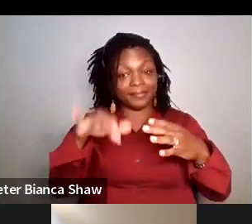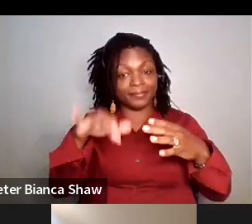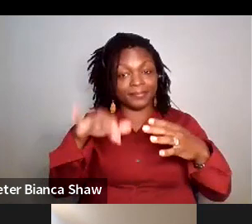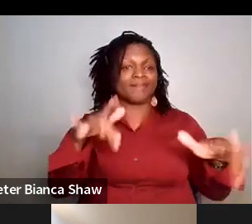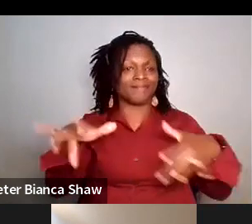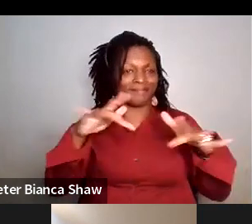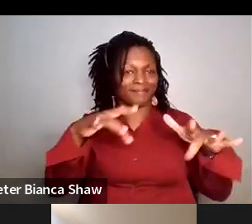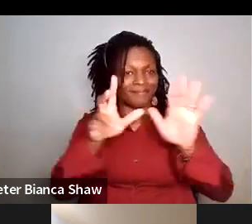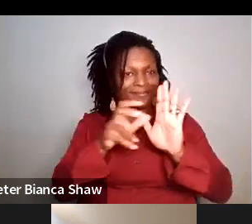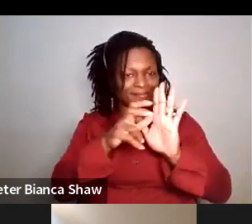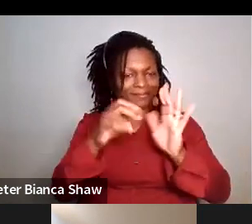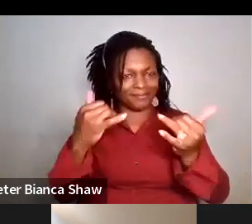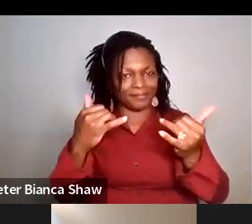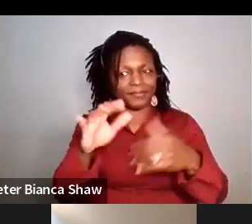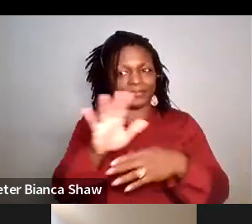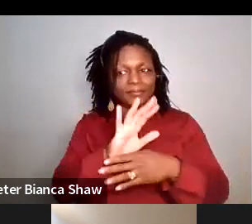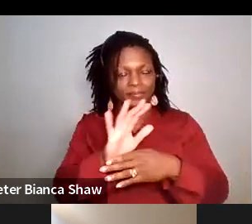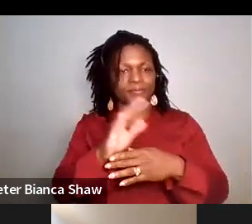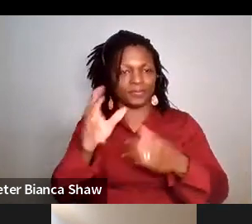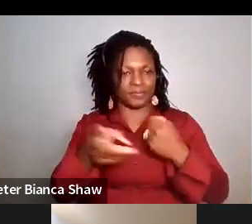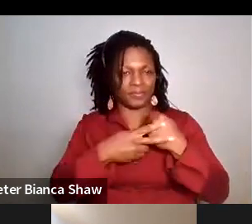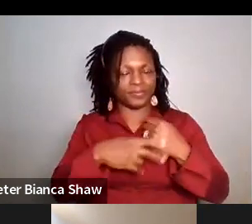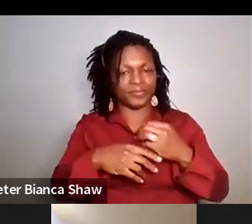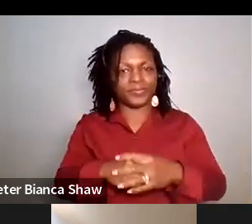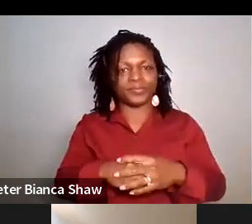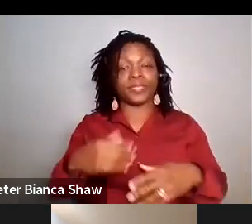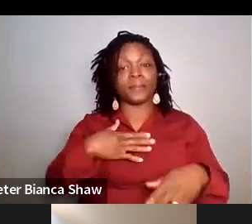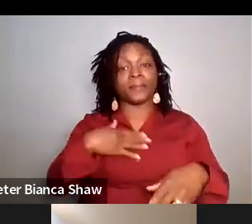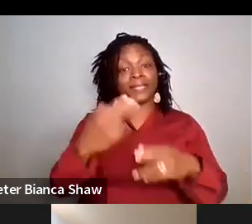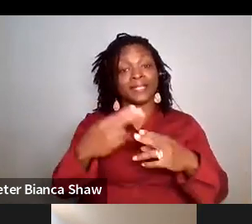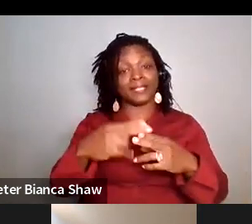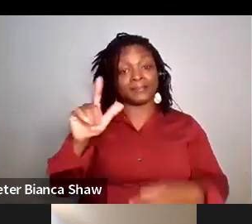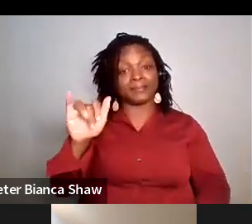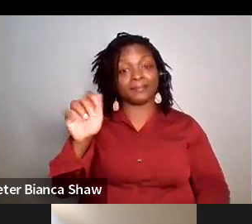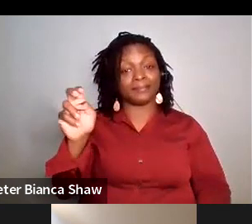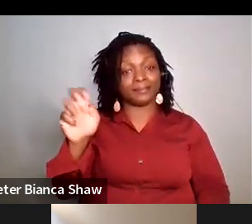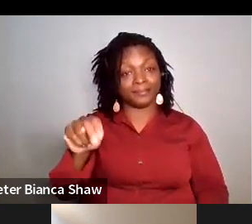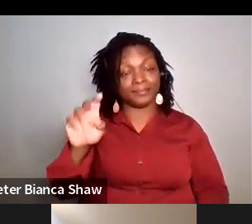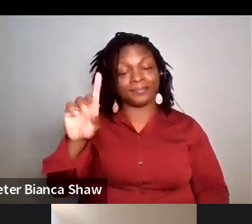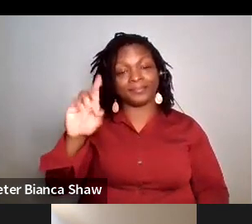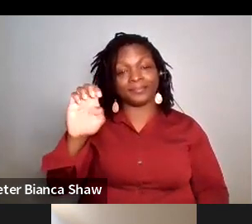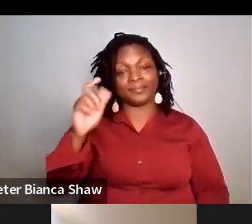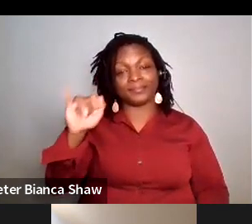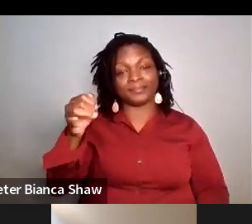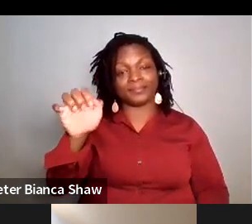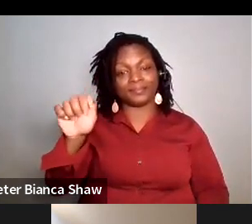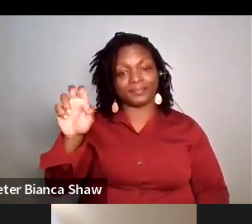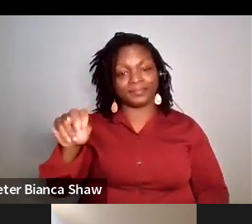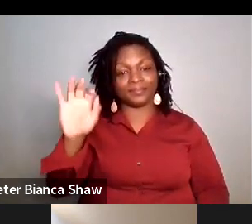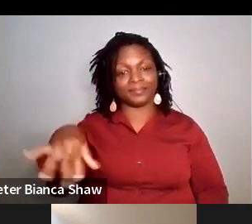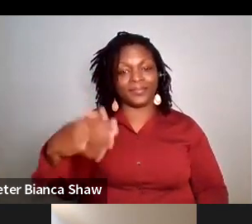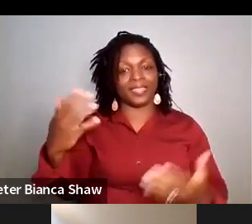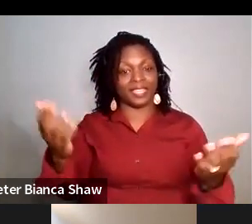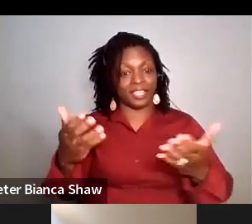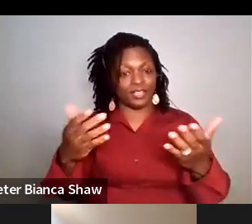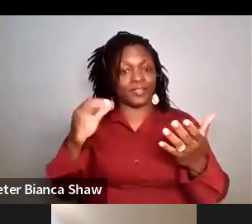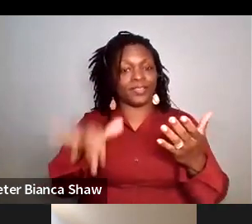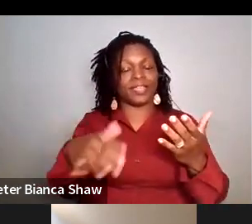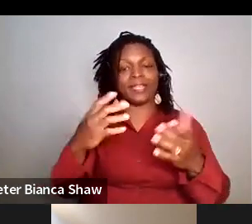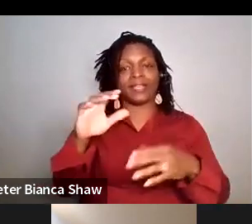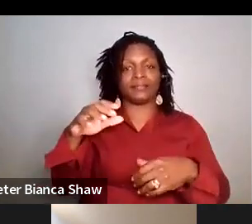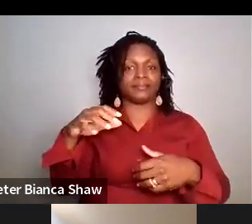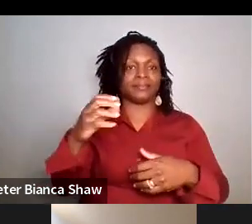It is wonderful to see everyone my name, is lily and Deja. I am the senior coordinator for the Governor's office of disability affairs, and first I think it'd be great if we could start